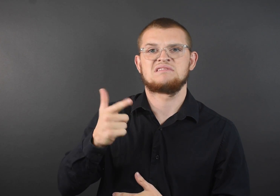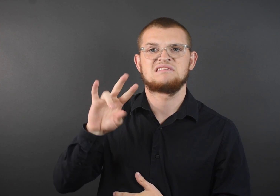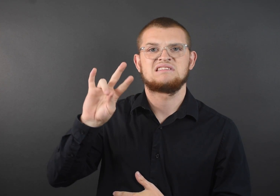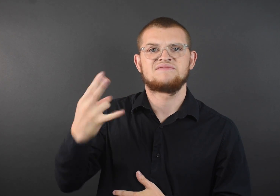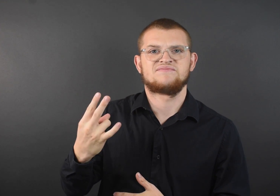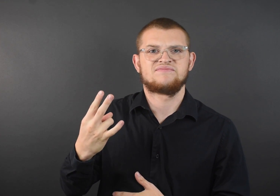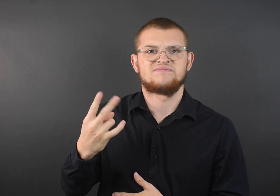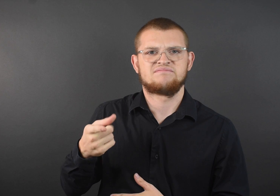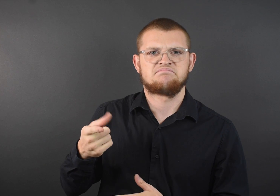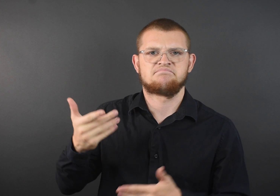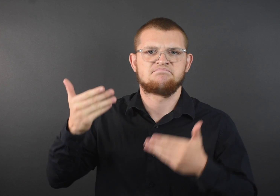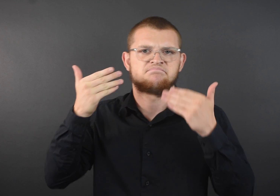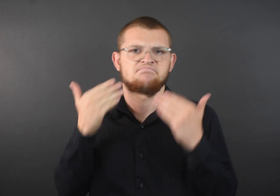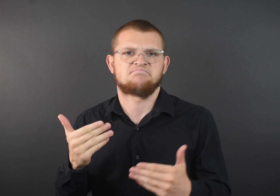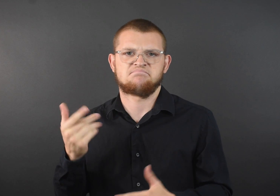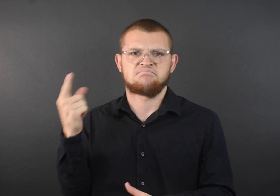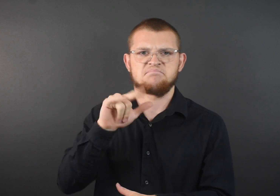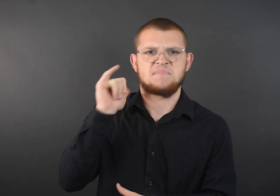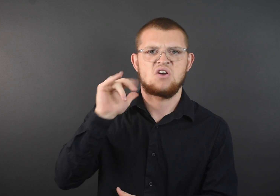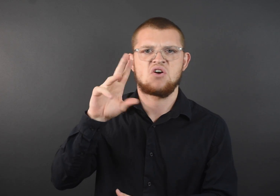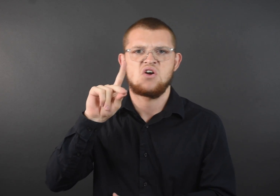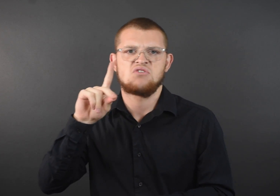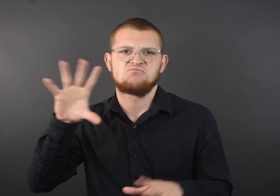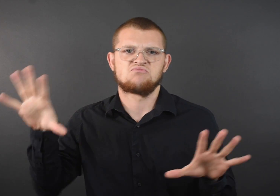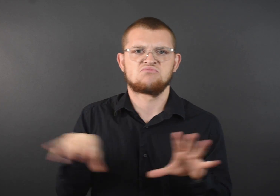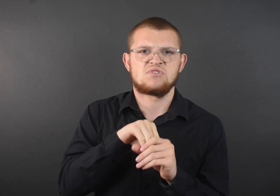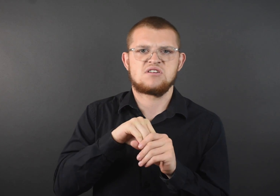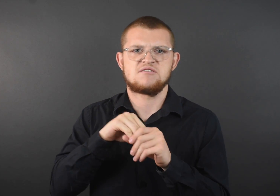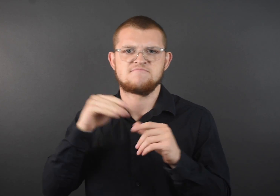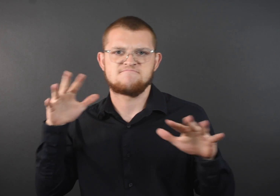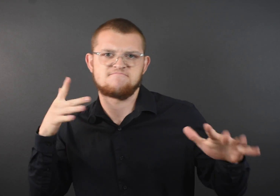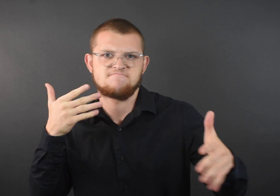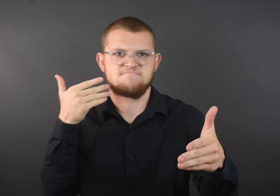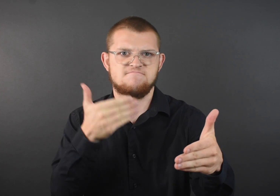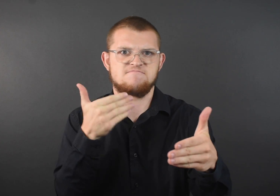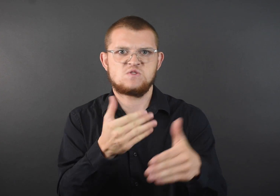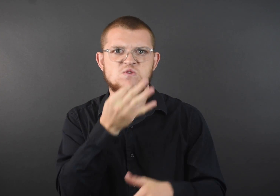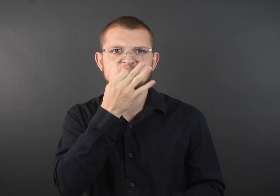scaled-down, backyard wedding approaching, she showed up at the Chanhassen ballfield